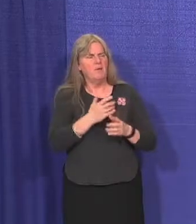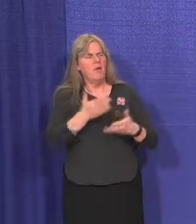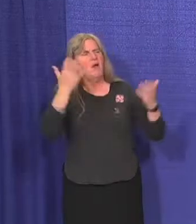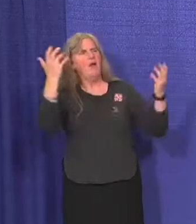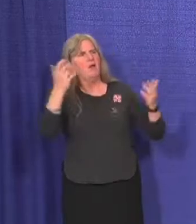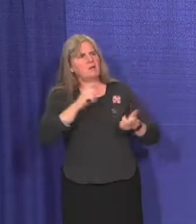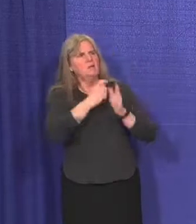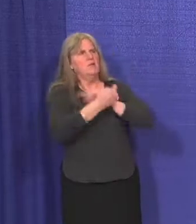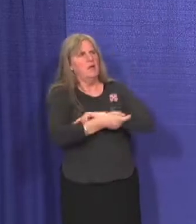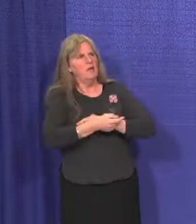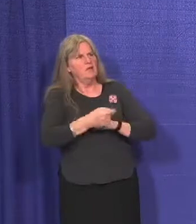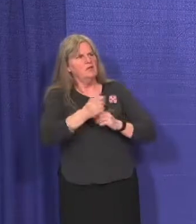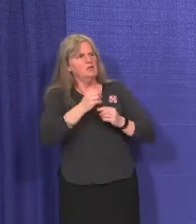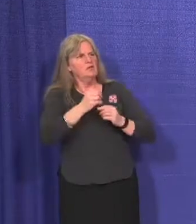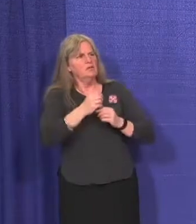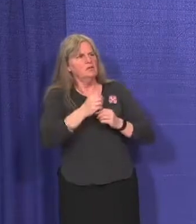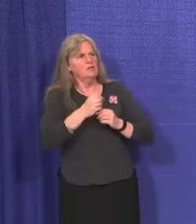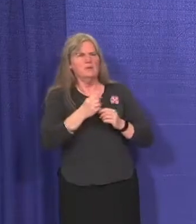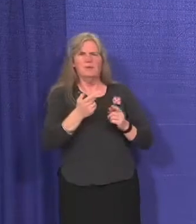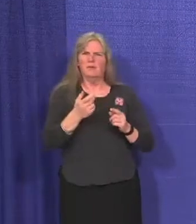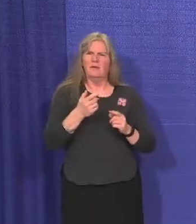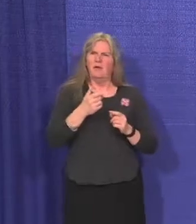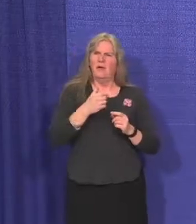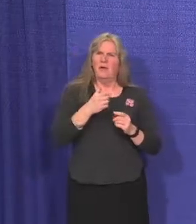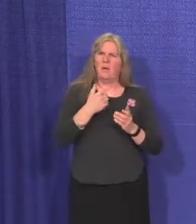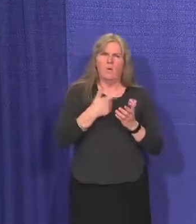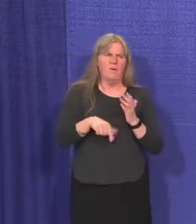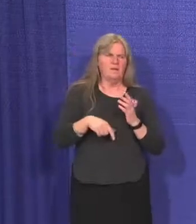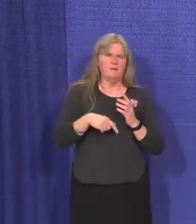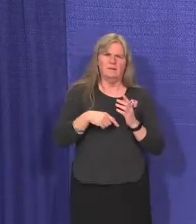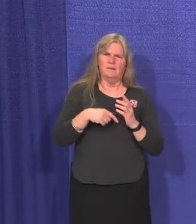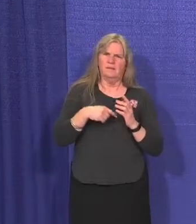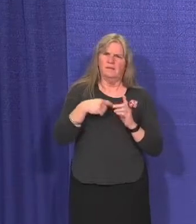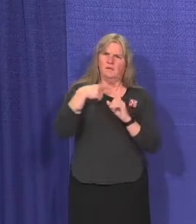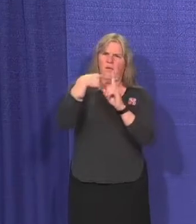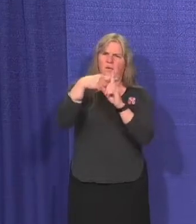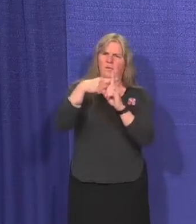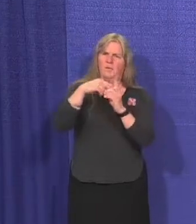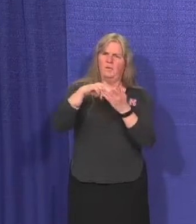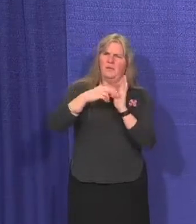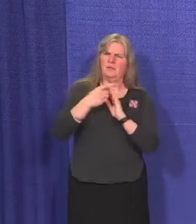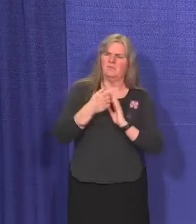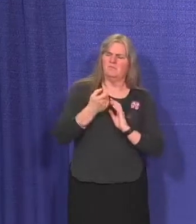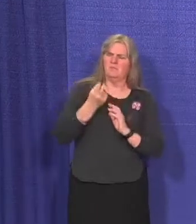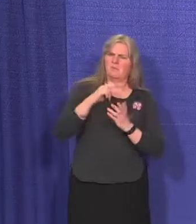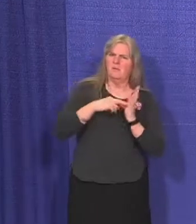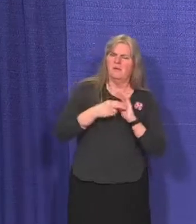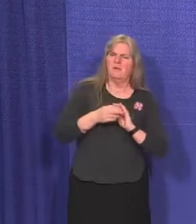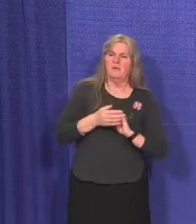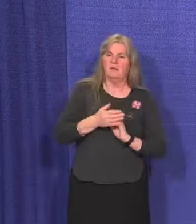ranges, what do you say to